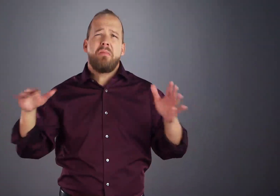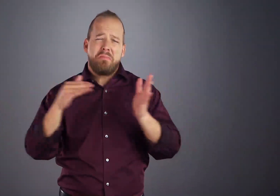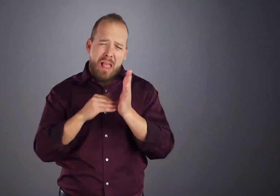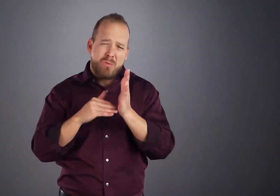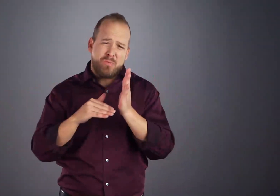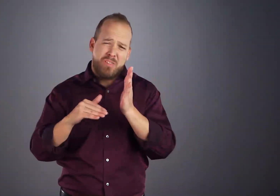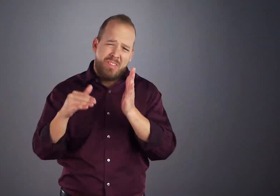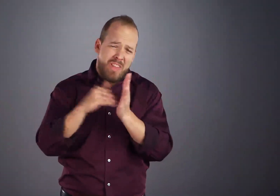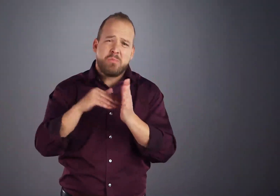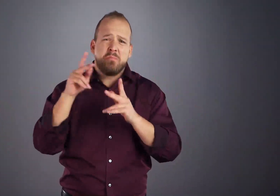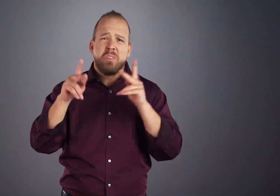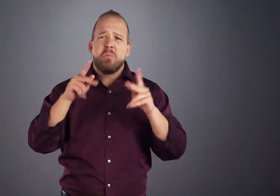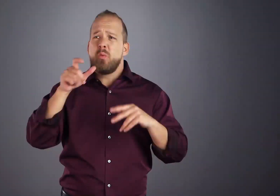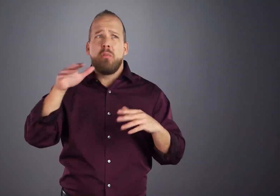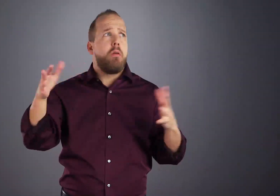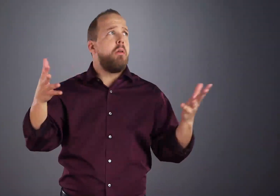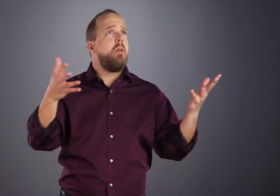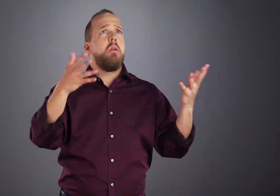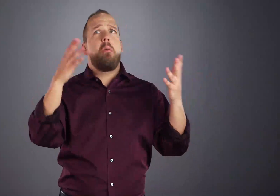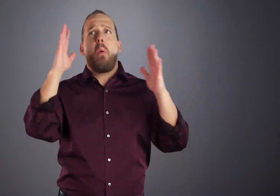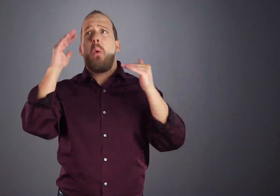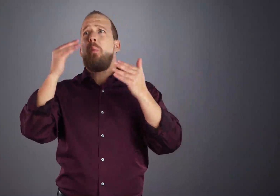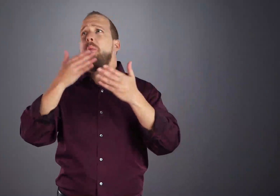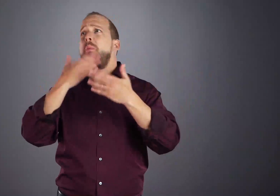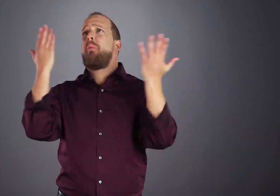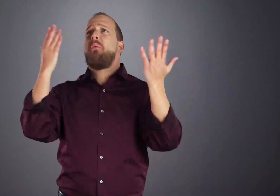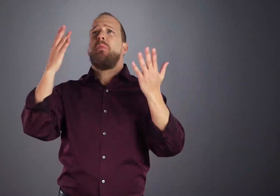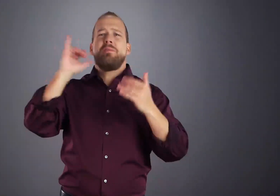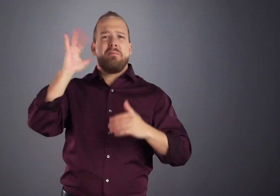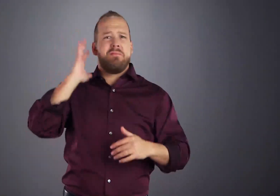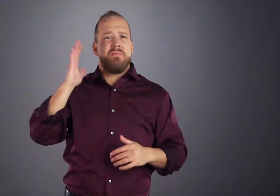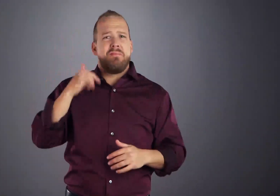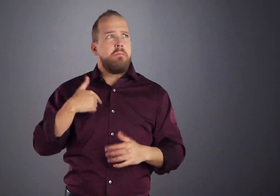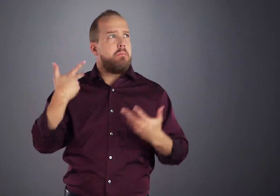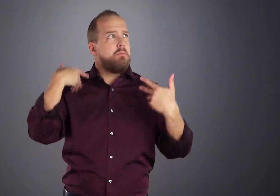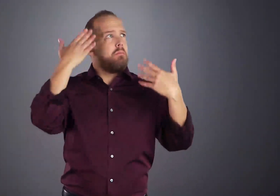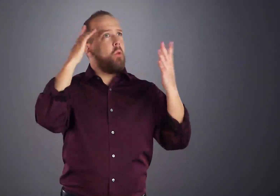who might be glad to have what had been so freely given me.